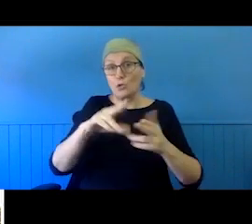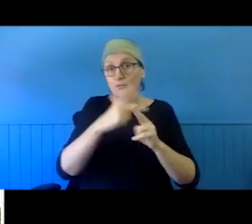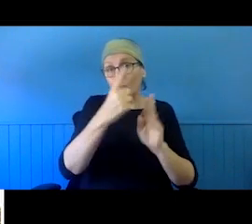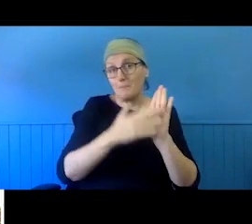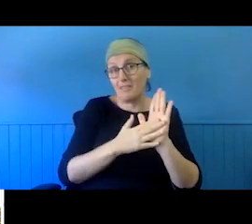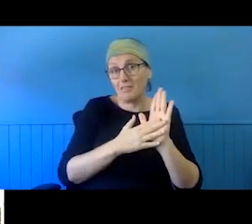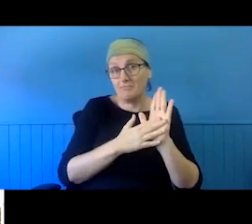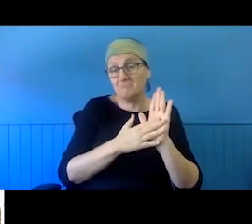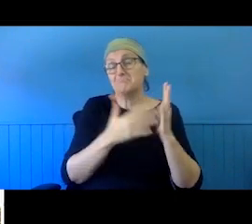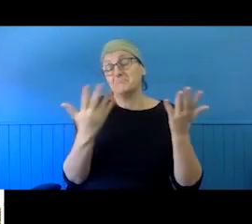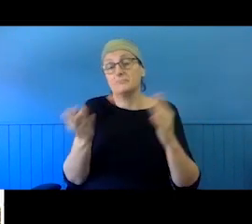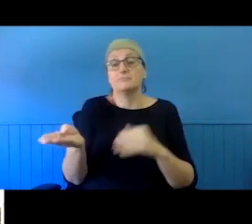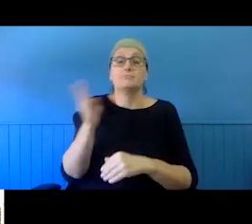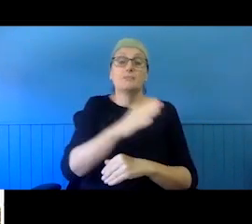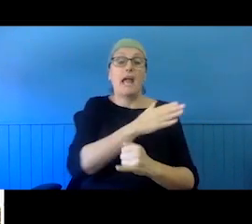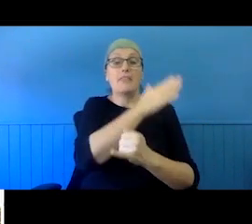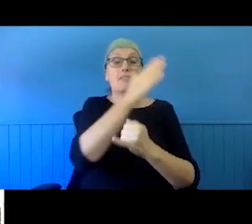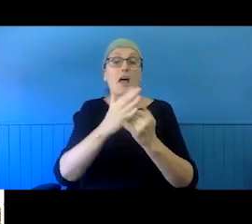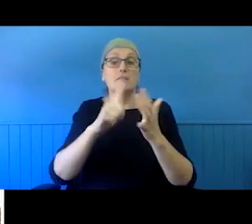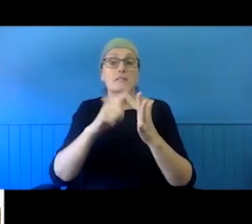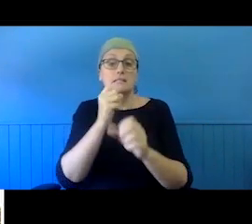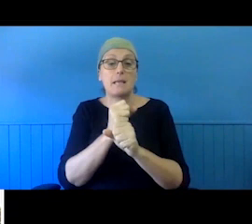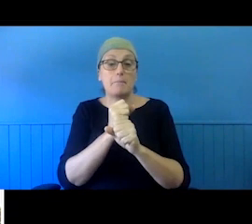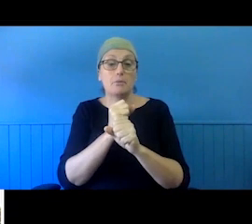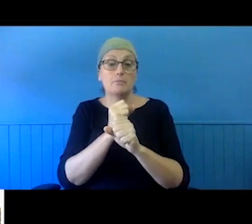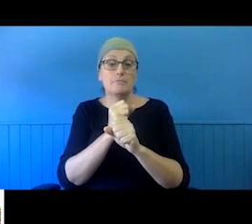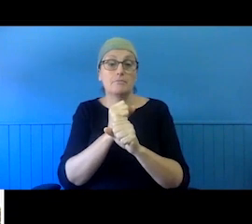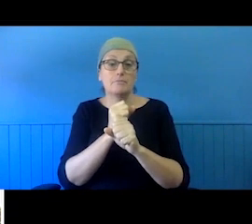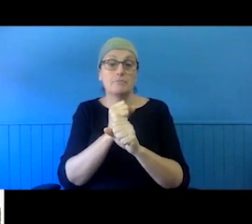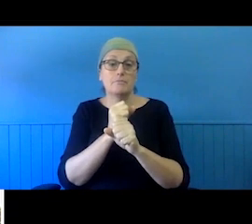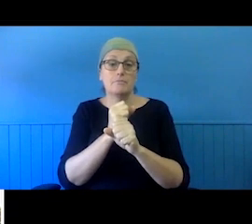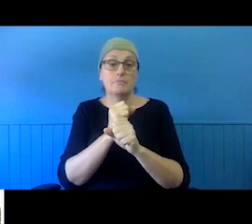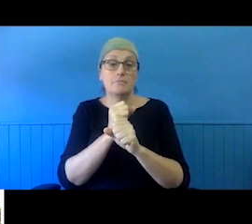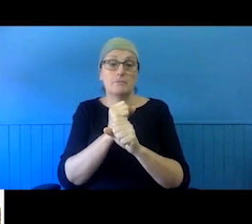cultural sector more specifically. My 3-year-old and 5-year-old are now